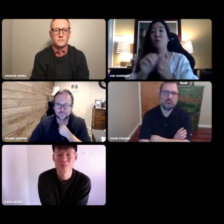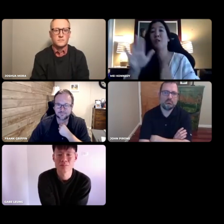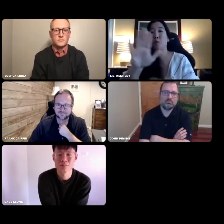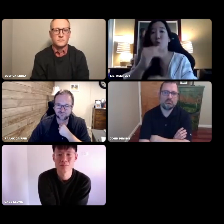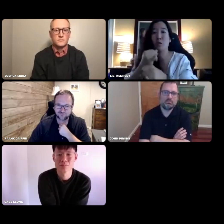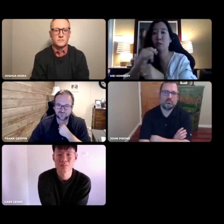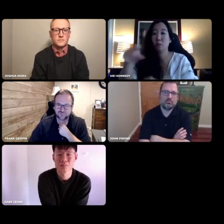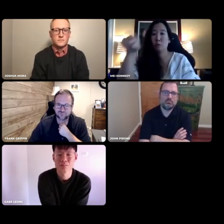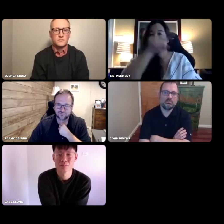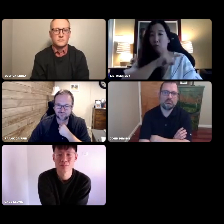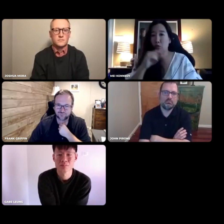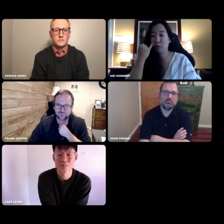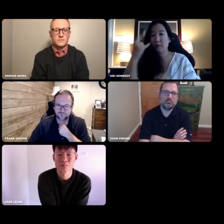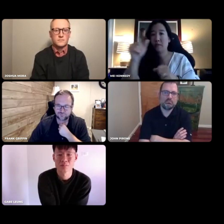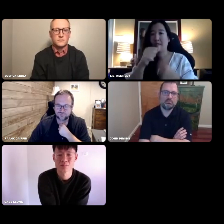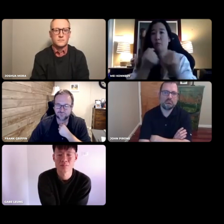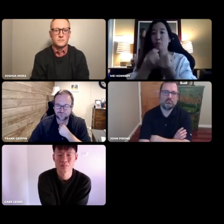There's no direct answer.